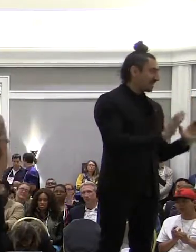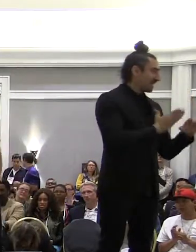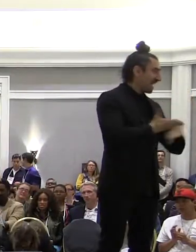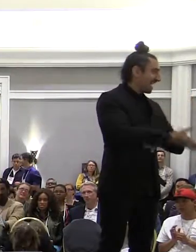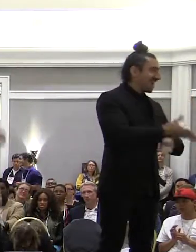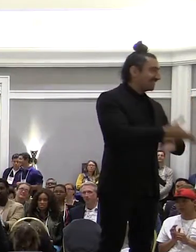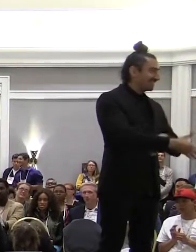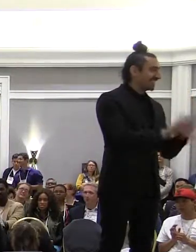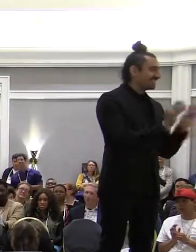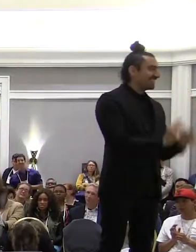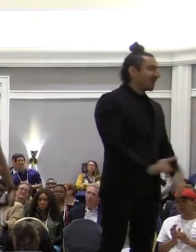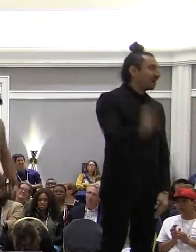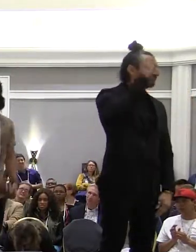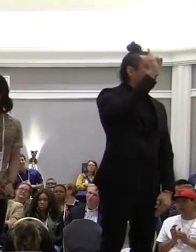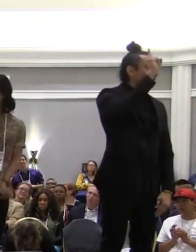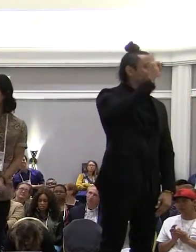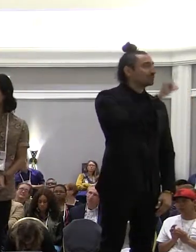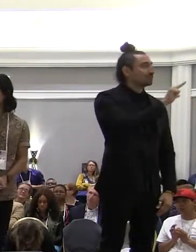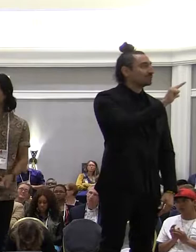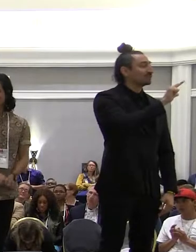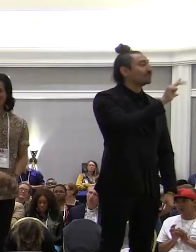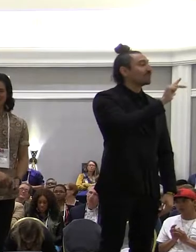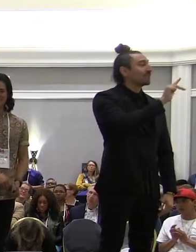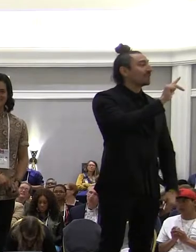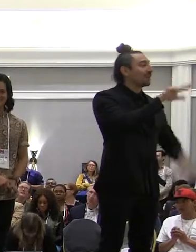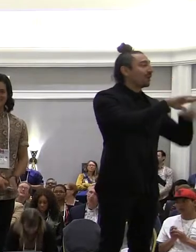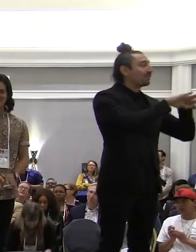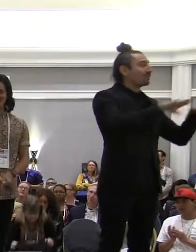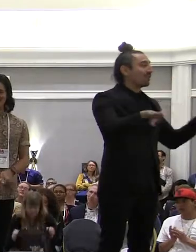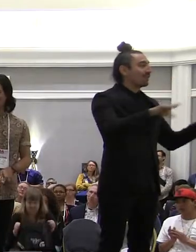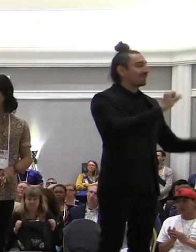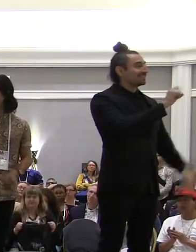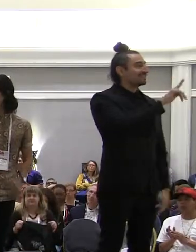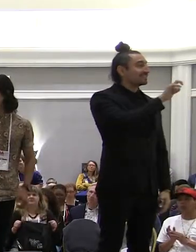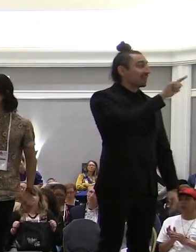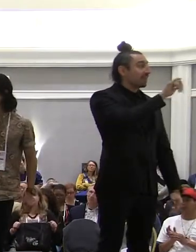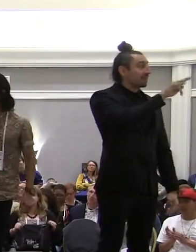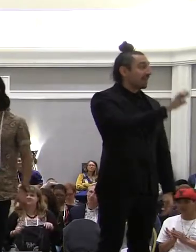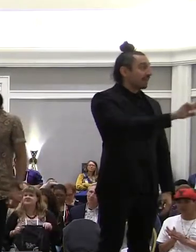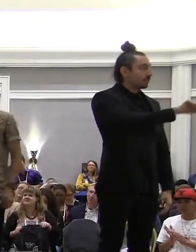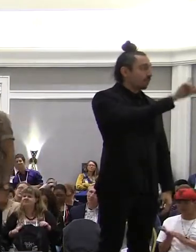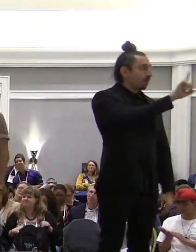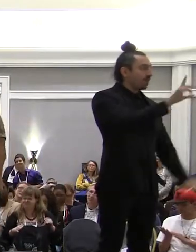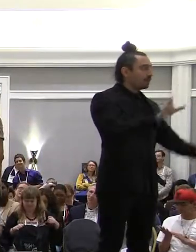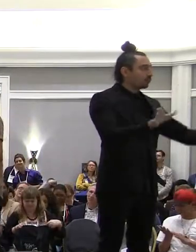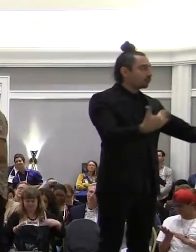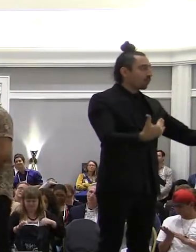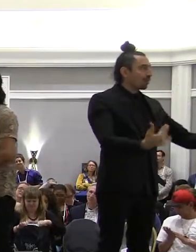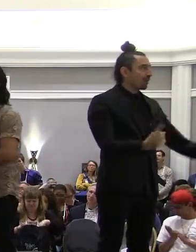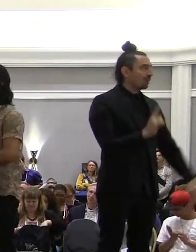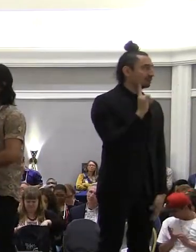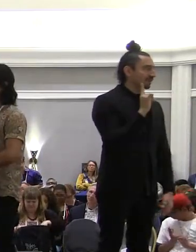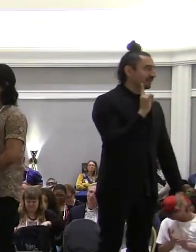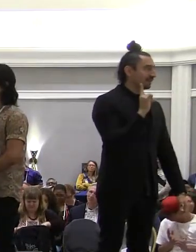upstairs on the 23rd floor, in the Skyline 1 Room upstairs on the 23rd floor.